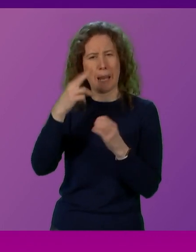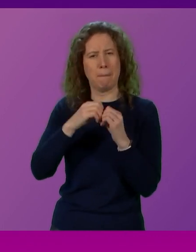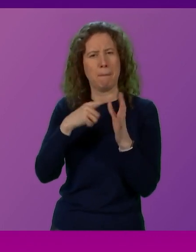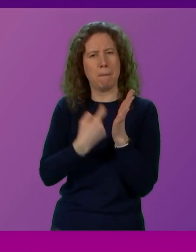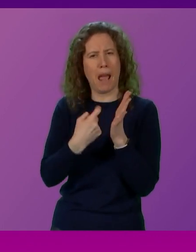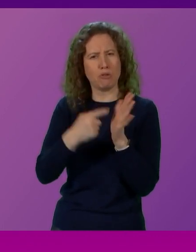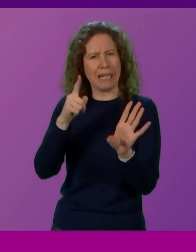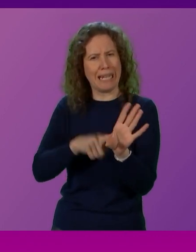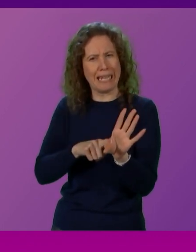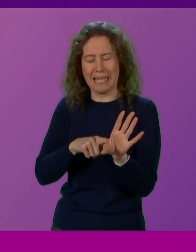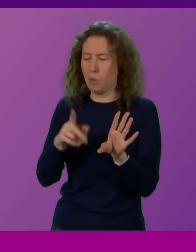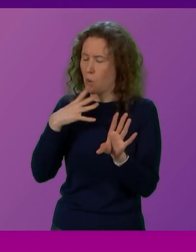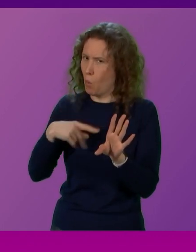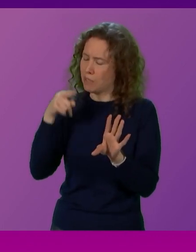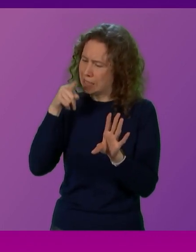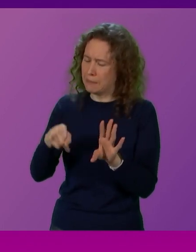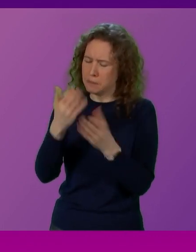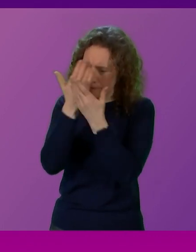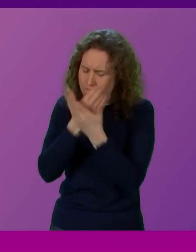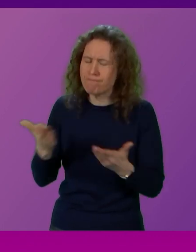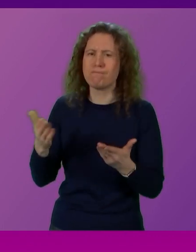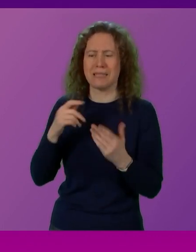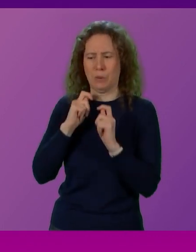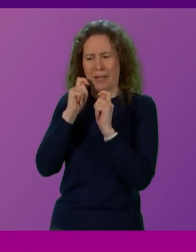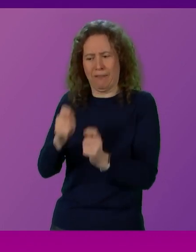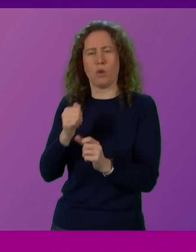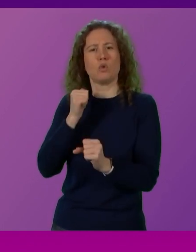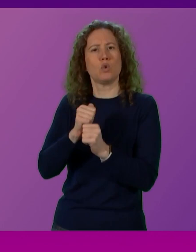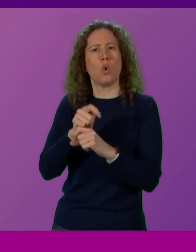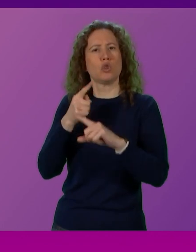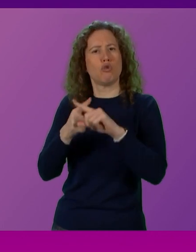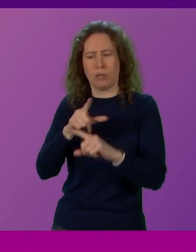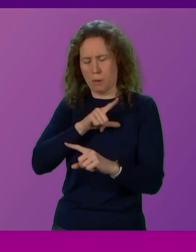our efforts to see him posthumously awarded the George cross, the highest award for civilian